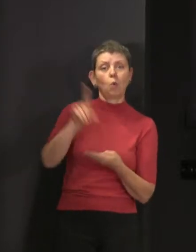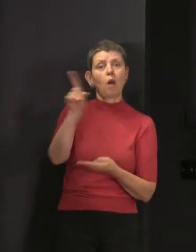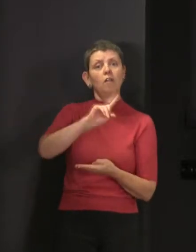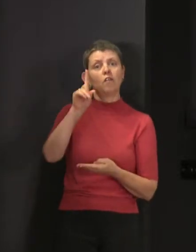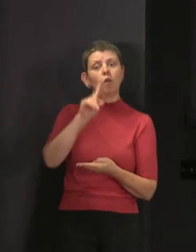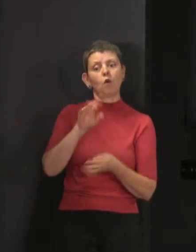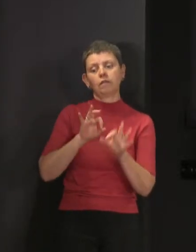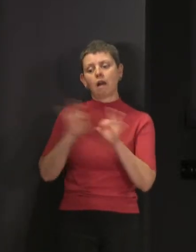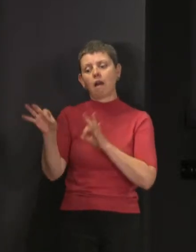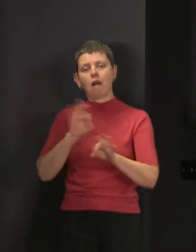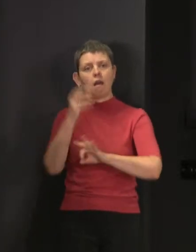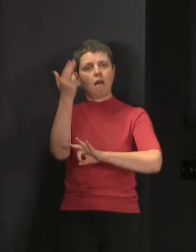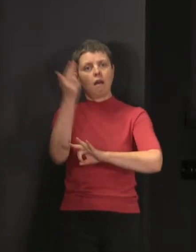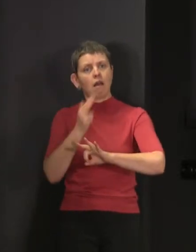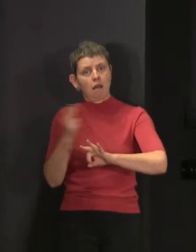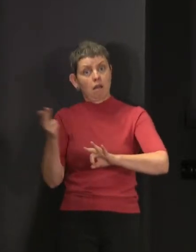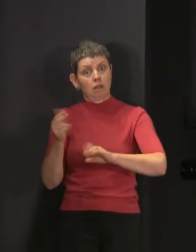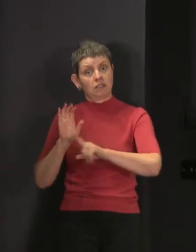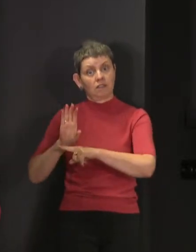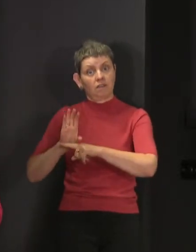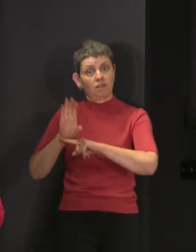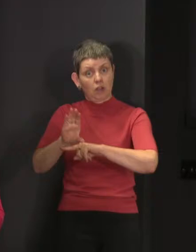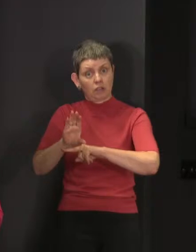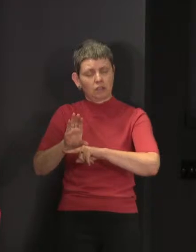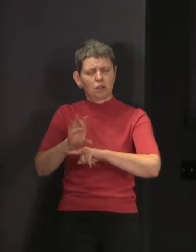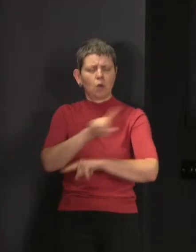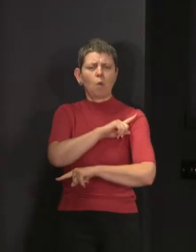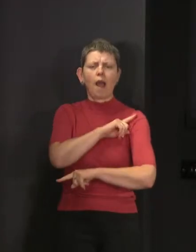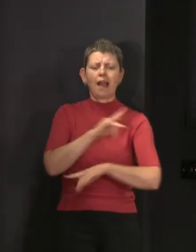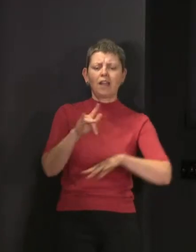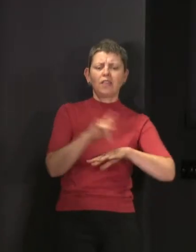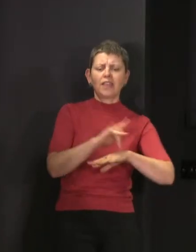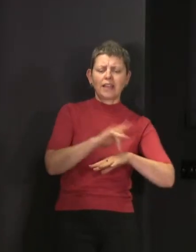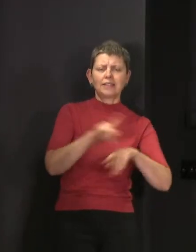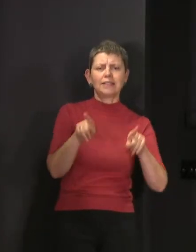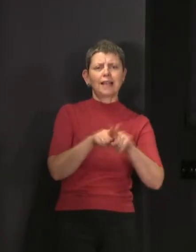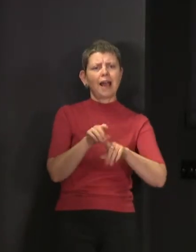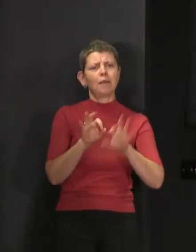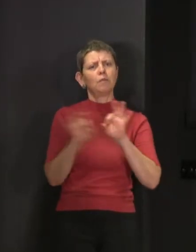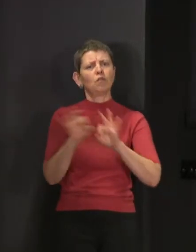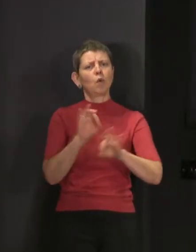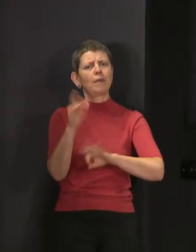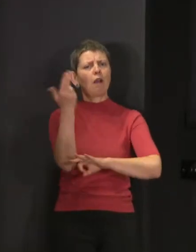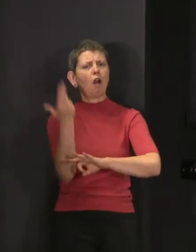relief fund. Our theatres and performing arts venues and the talented freelancers